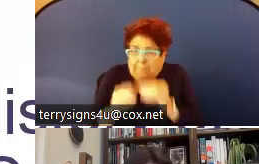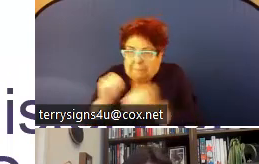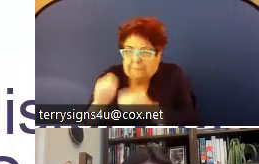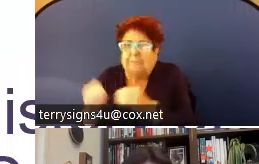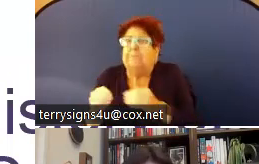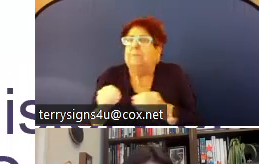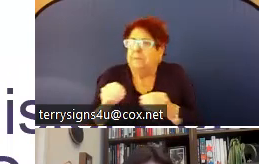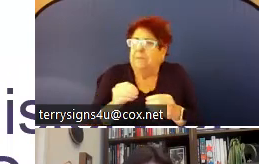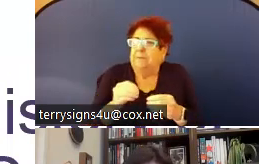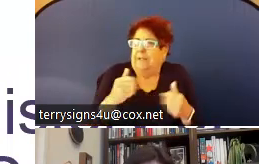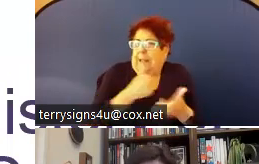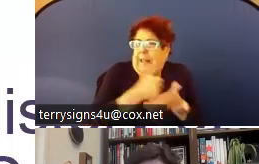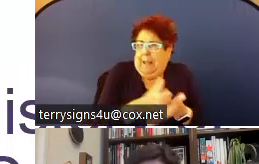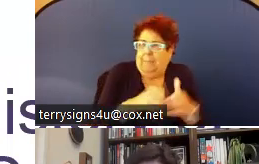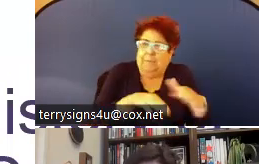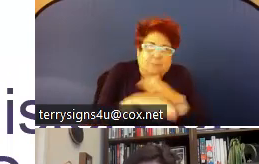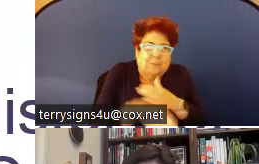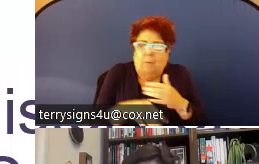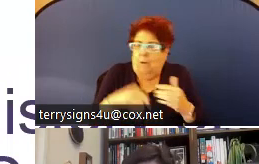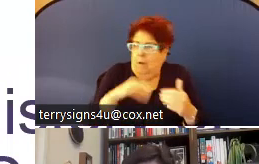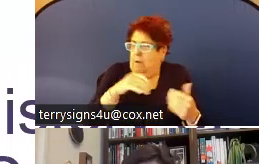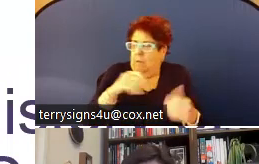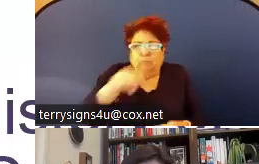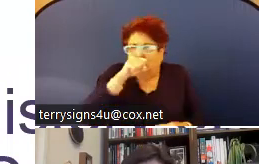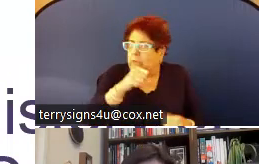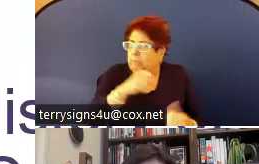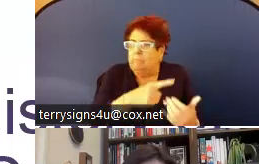connecting with each other and being able to talk through specific cases and homes